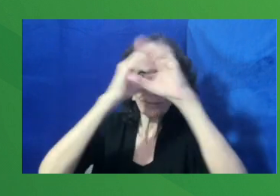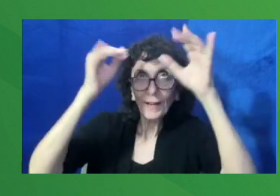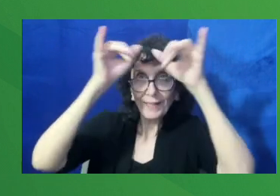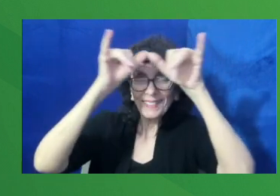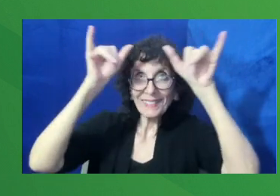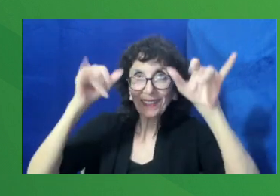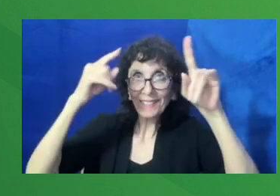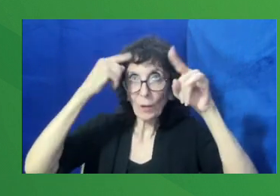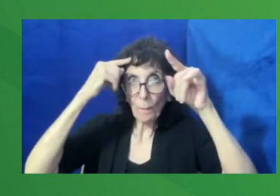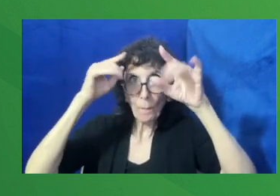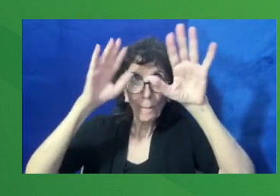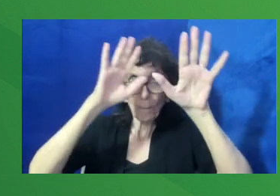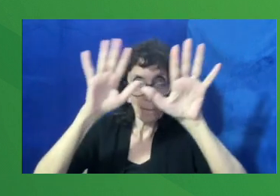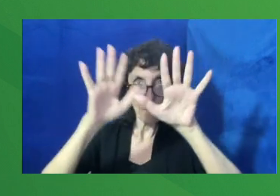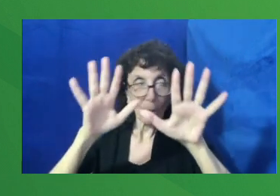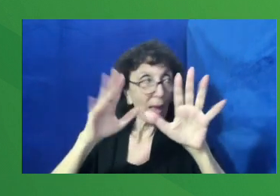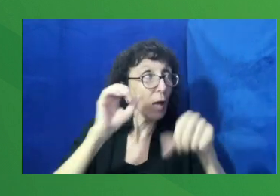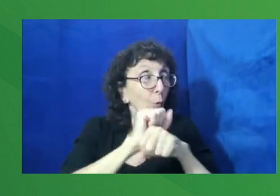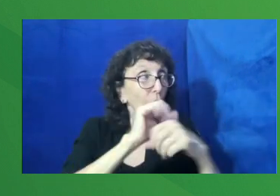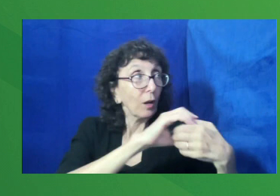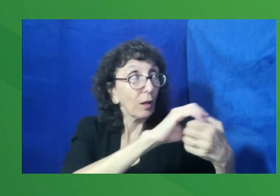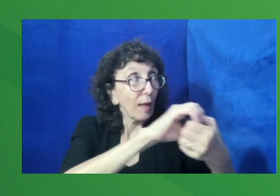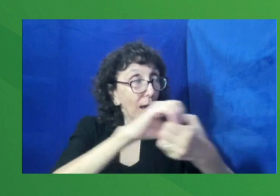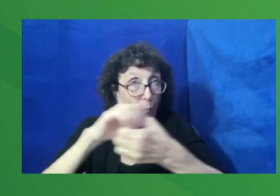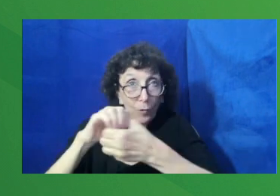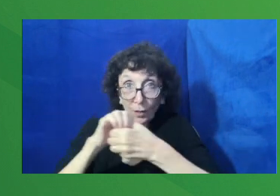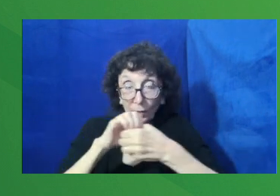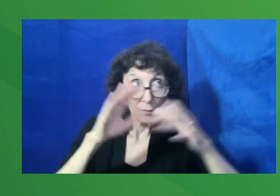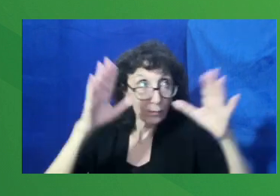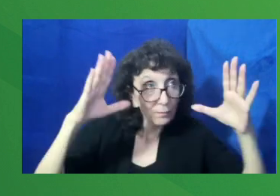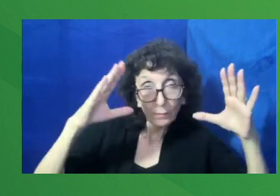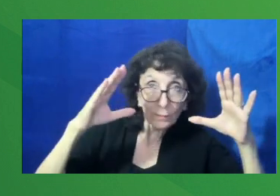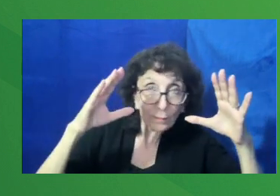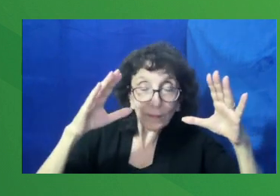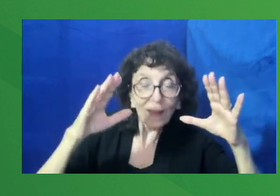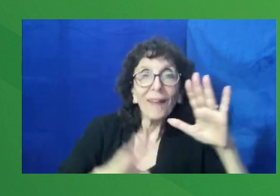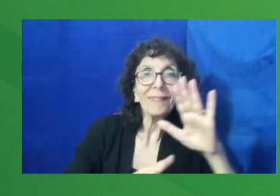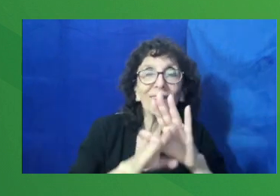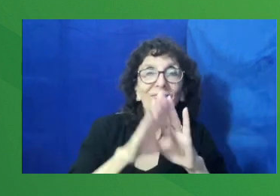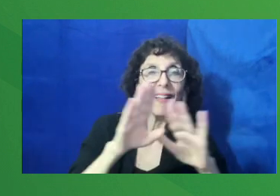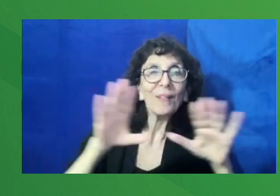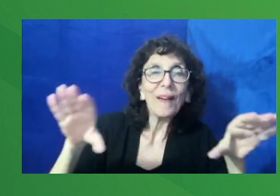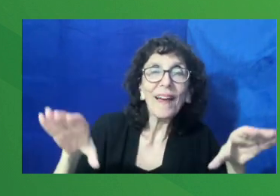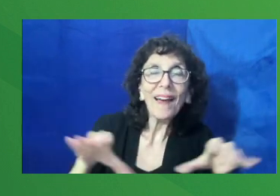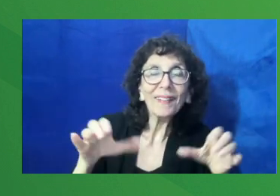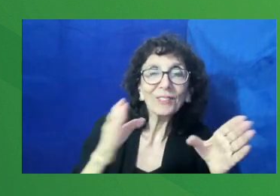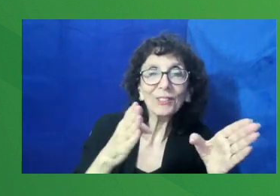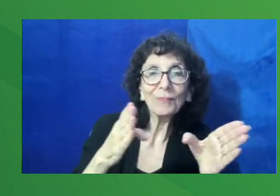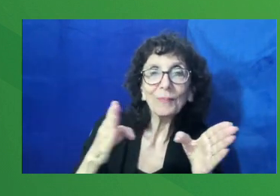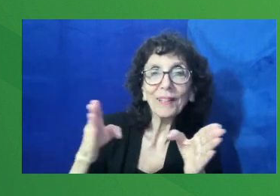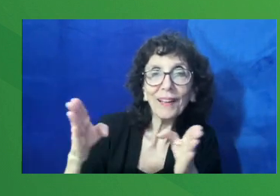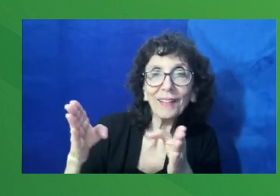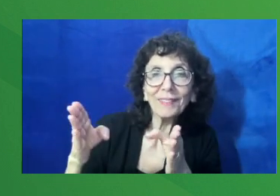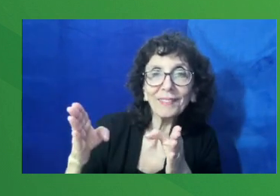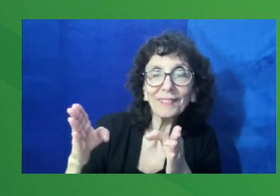develop action plans, and importantly, they need to be able to evaluate the intended and unintended